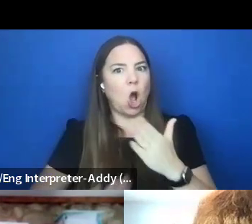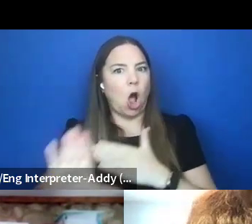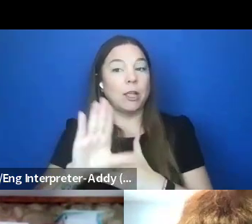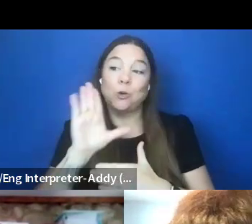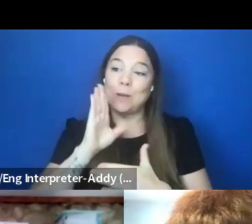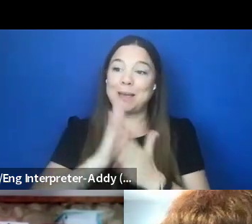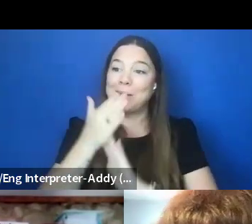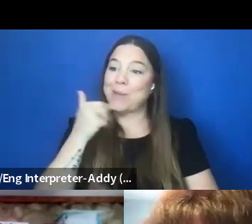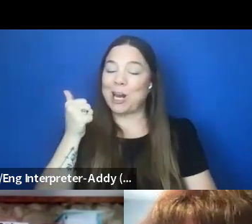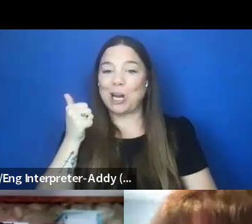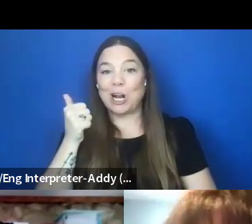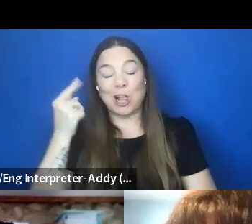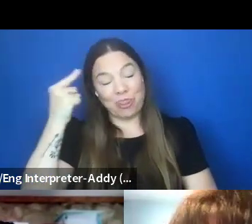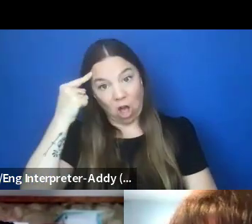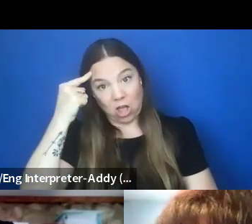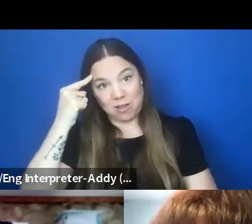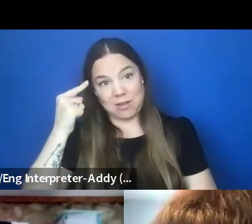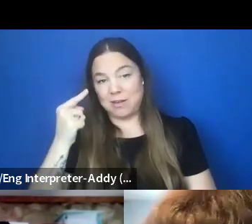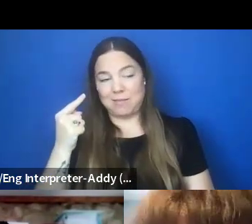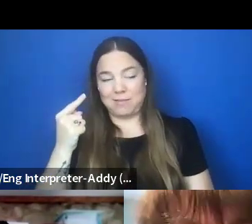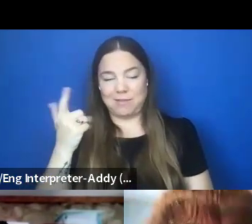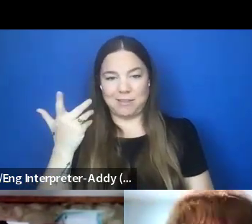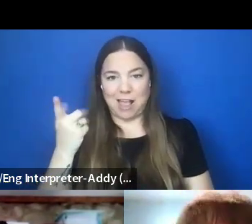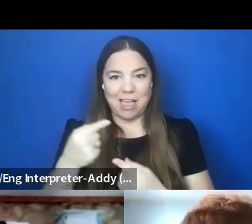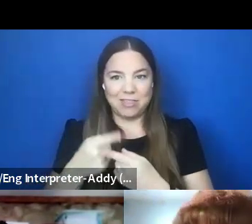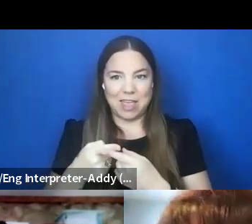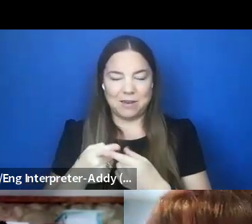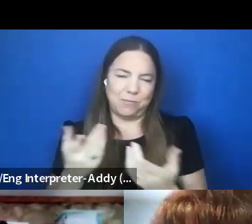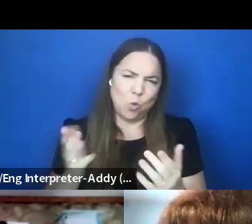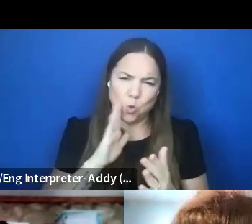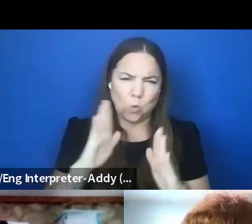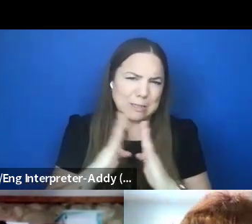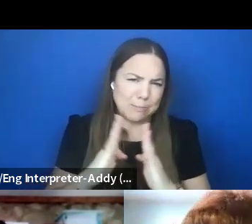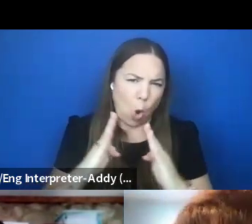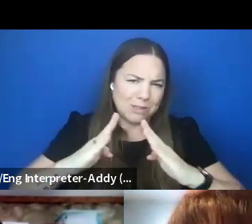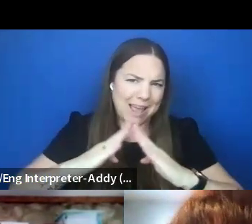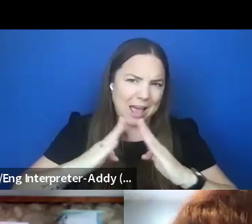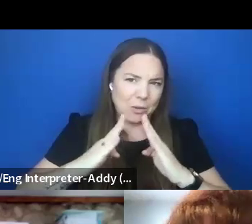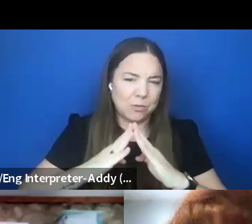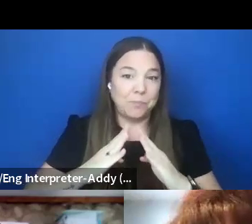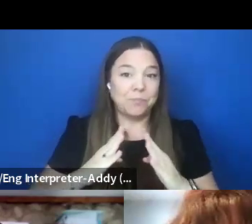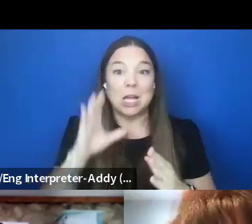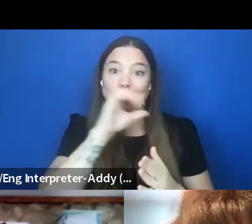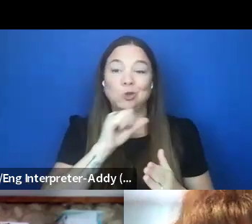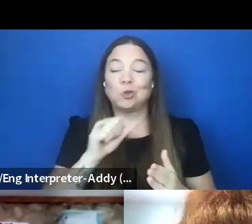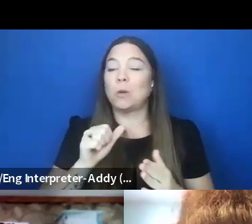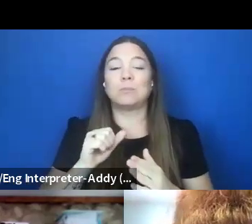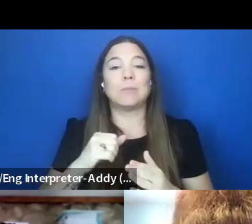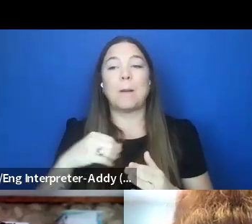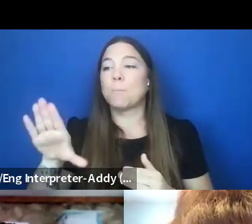Don Dew: And Don Dew: and Don Dew: cause you know we're in a smaller town thought when he went to a bigger city. Don Dew: Then that would